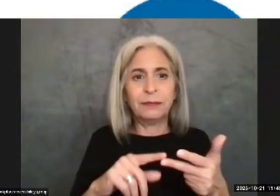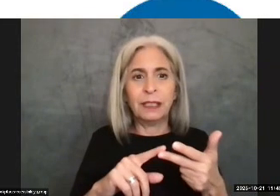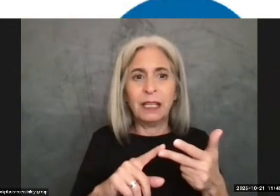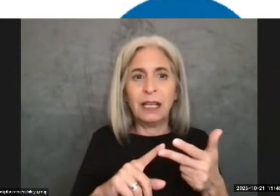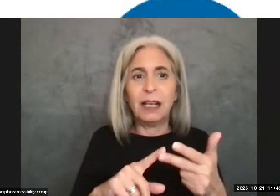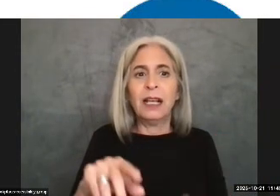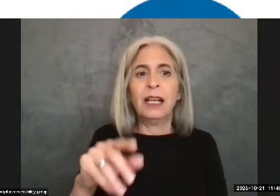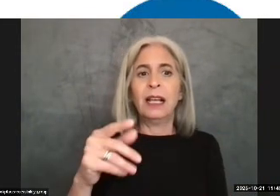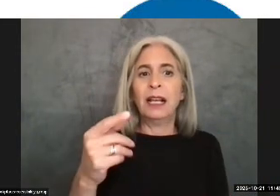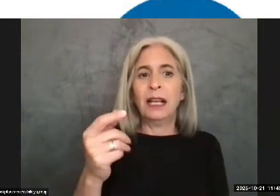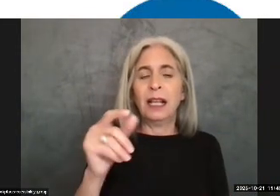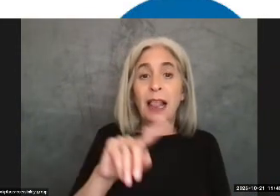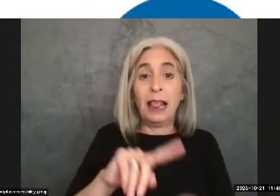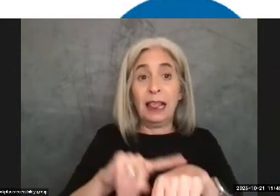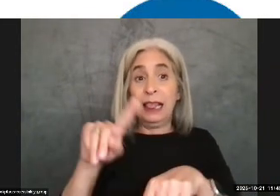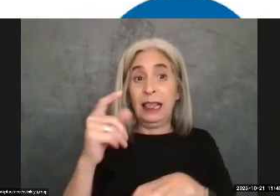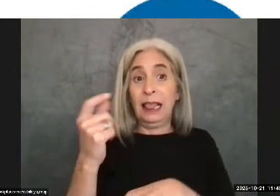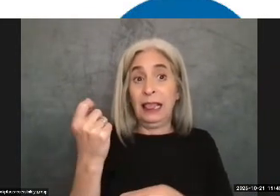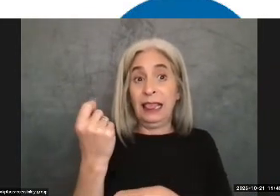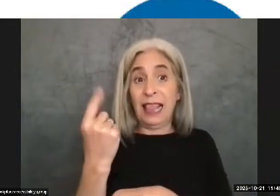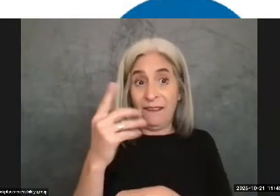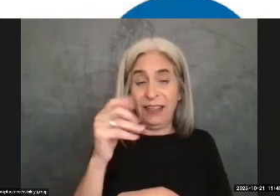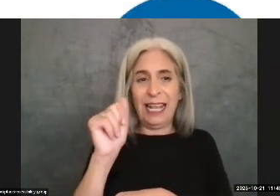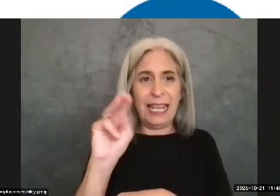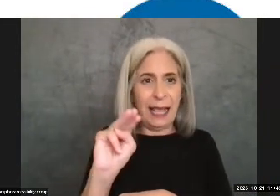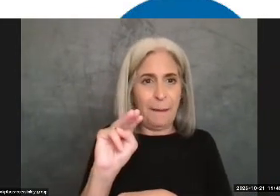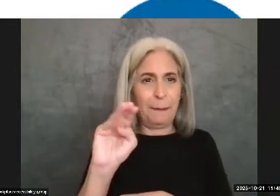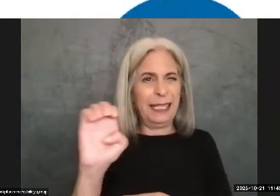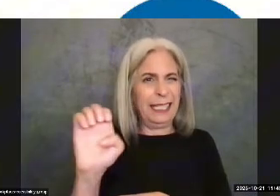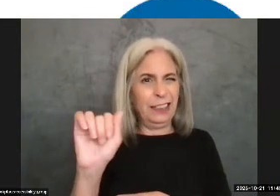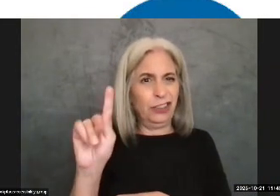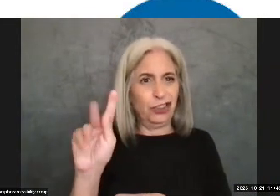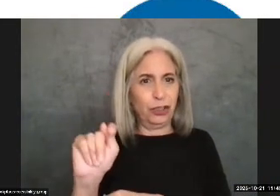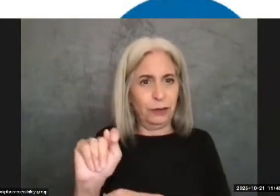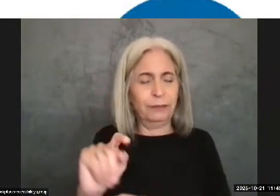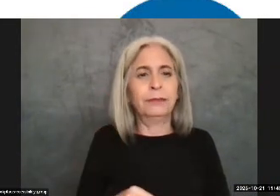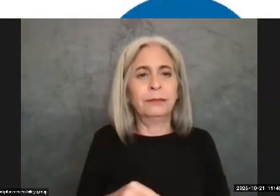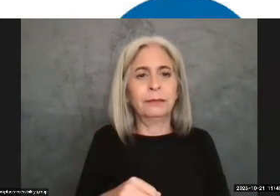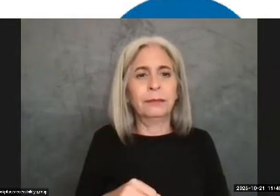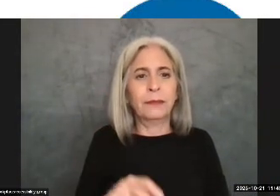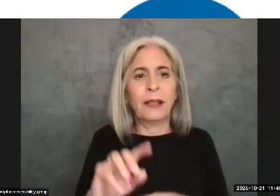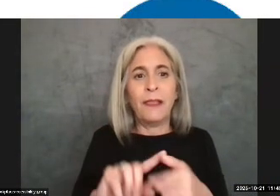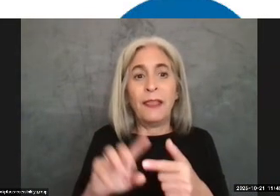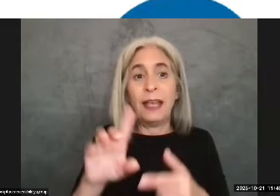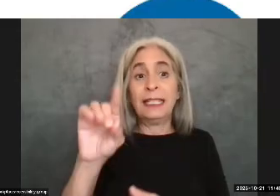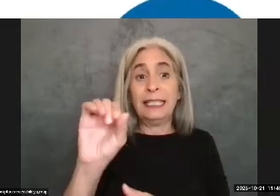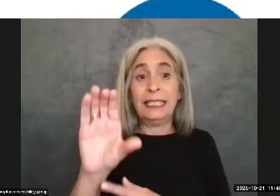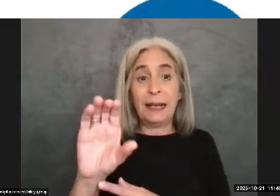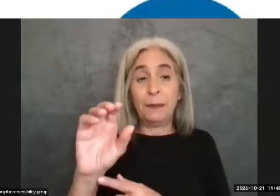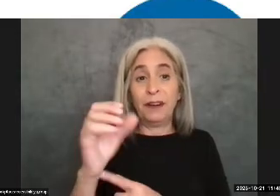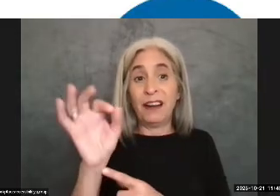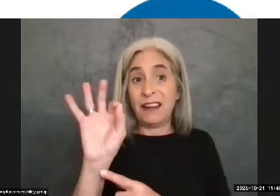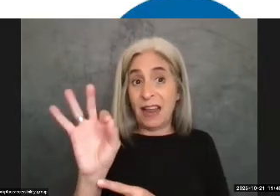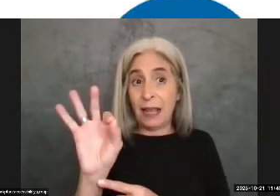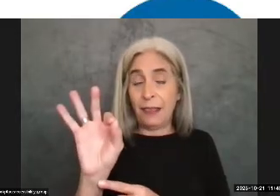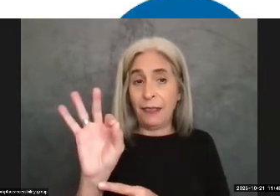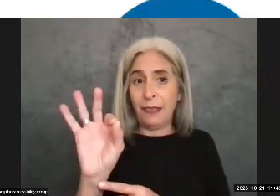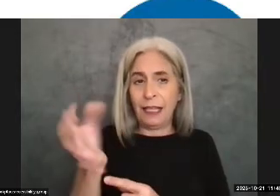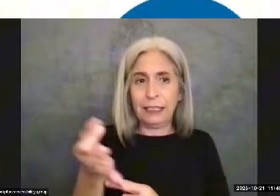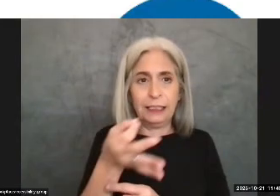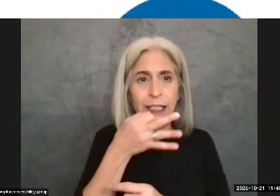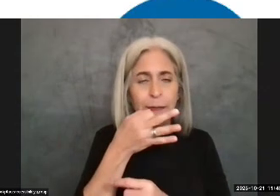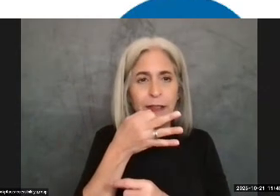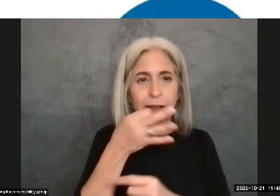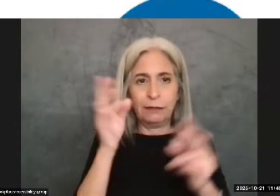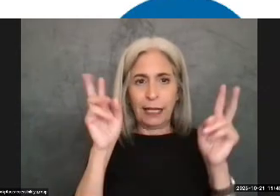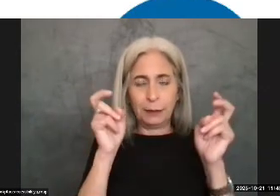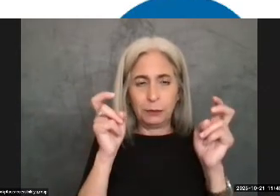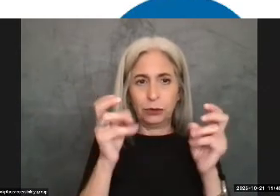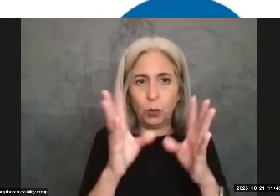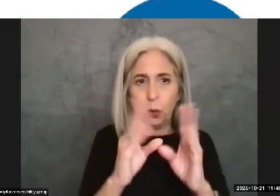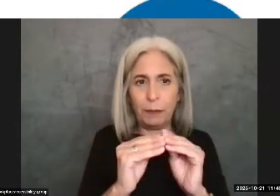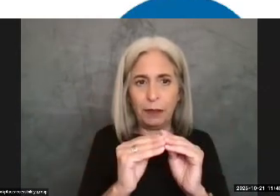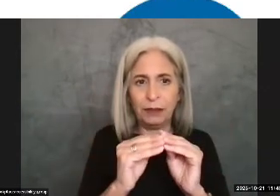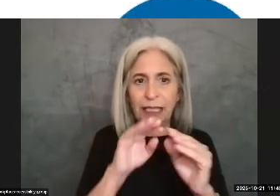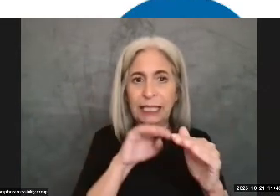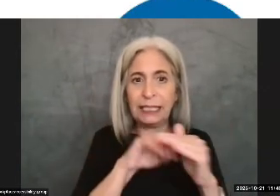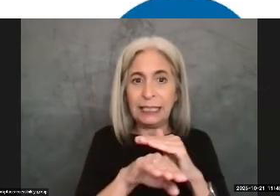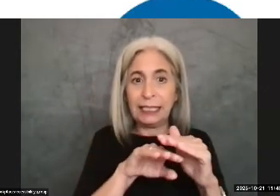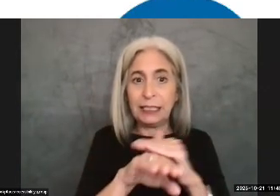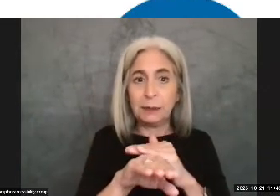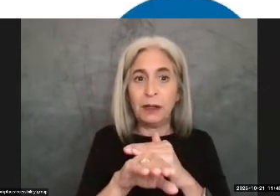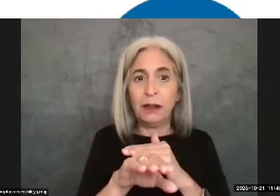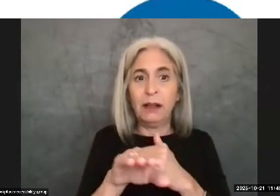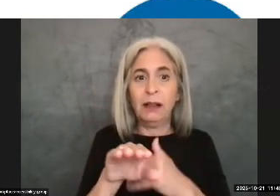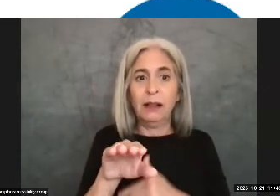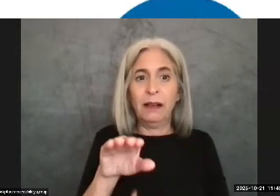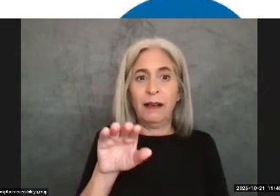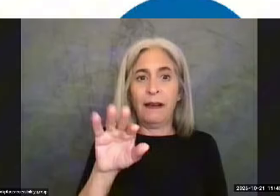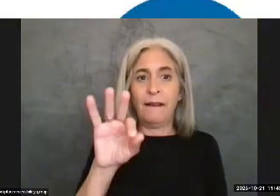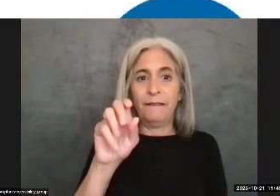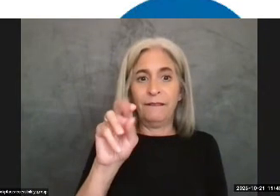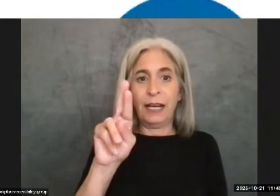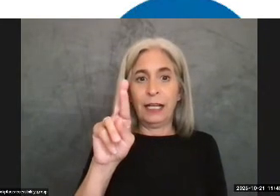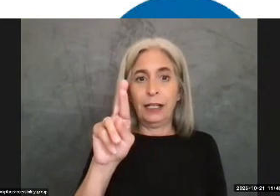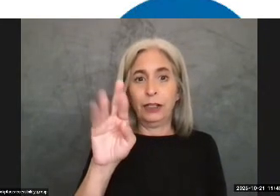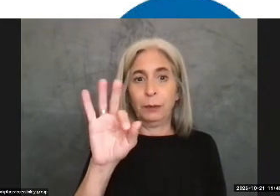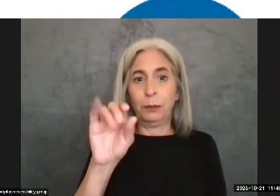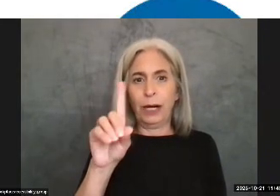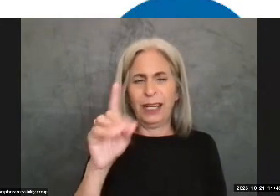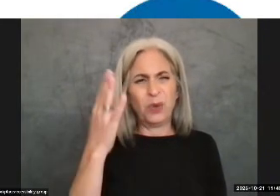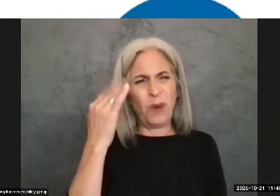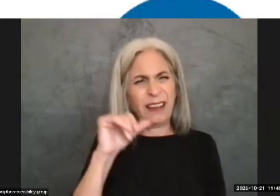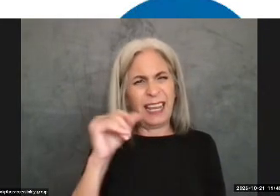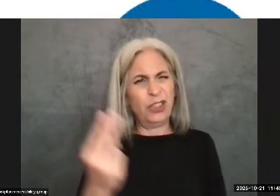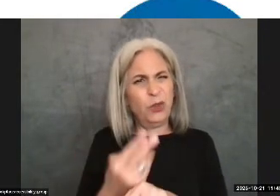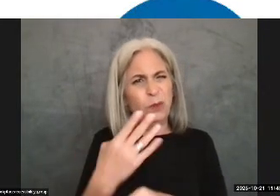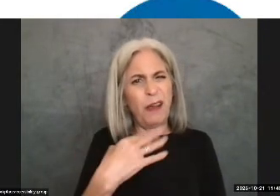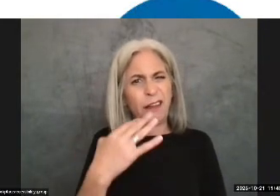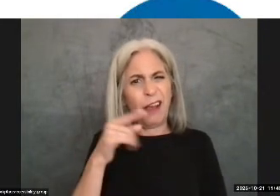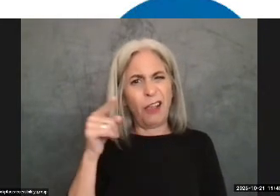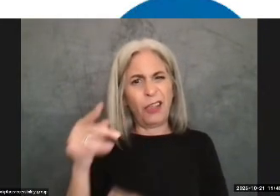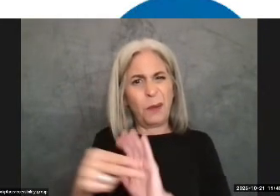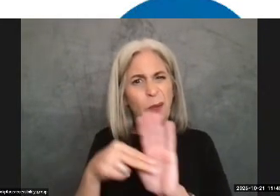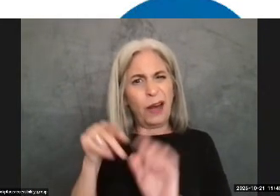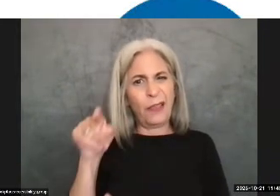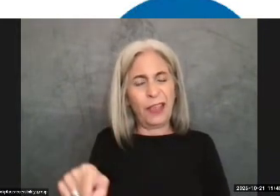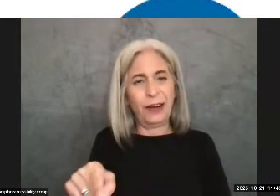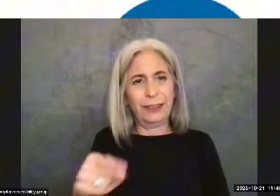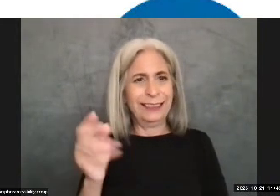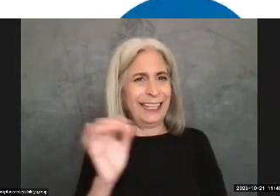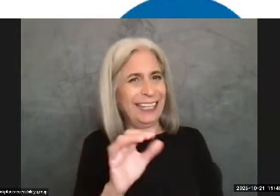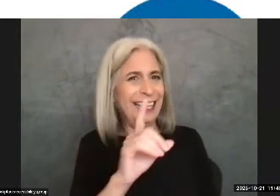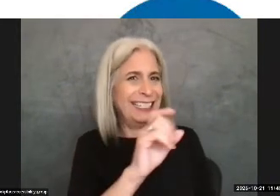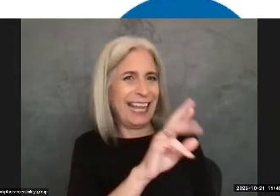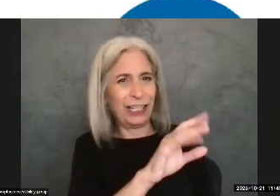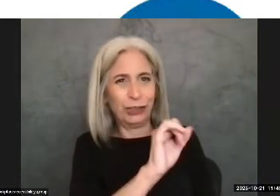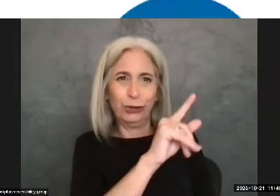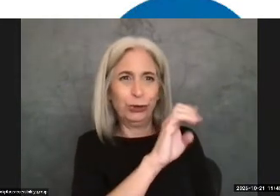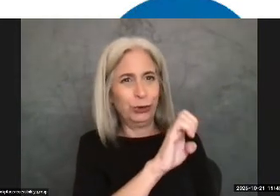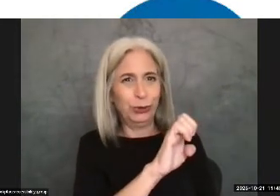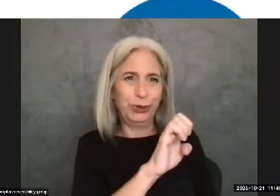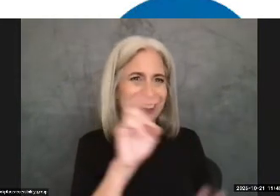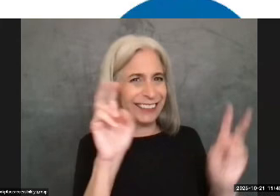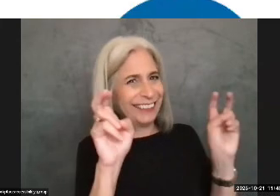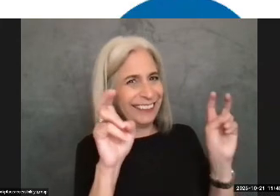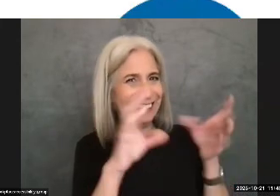Rachel Paul, IAAP: Same time at 11 a.m. Eastern. And then on December 9th, we have another, part of the subject matter expert webinar that we had today, Accessible Firebrand. Why can't I Use My Brand Color There? And if not there, then where? Sounds like a Dr. Seuss.